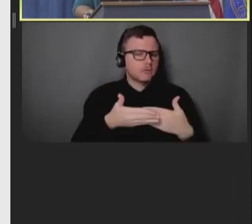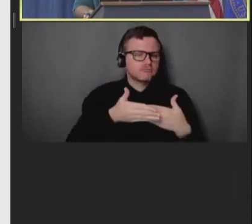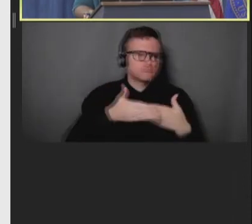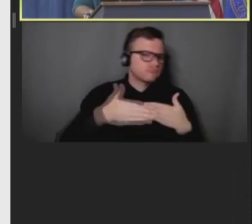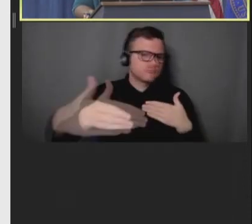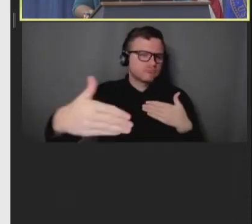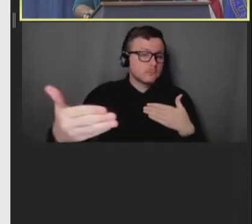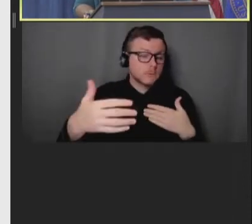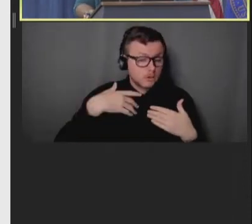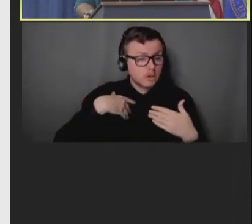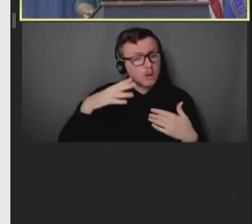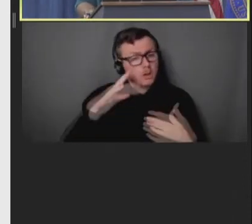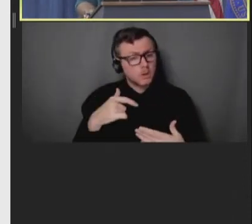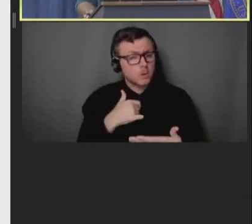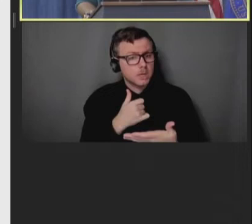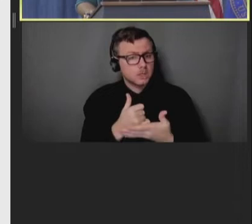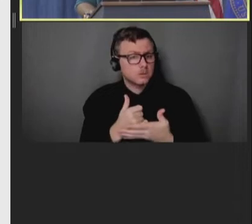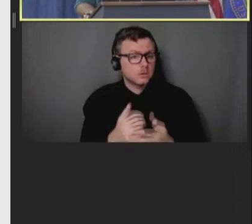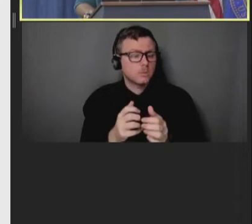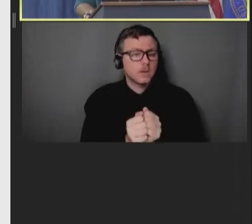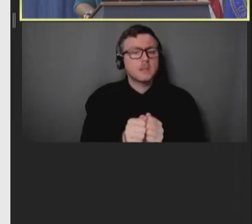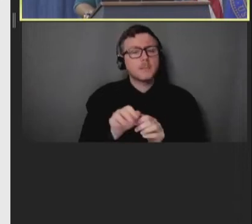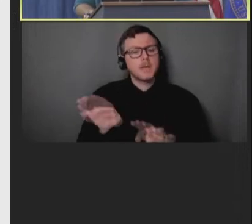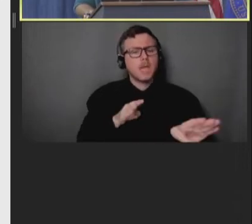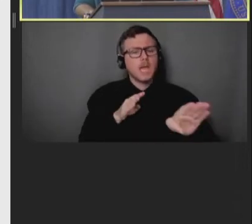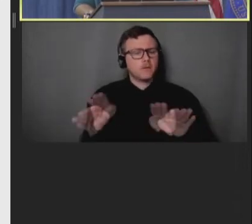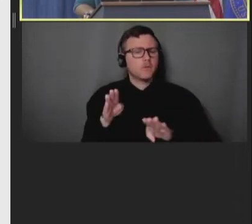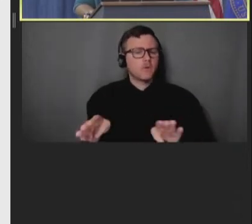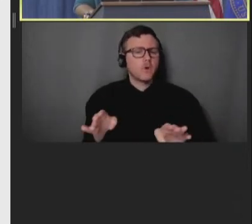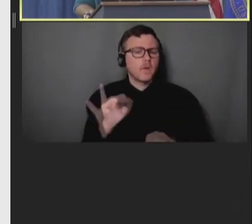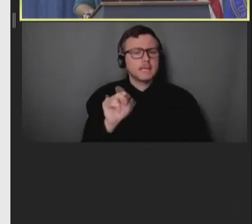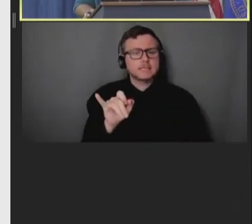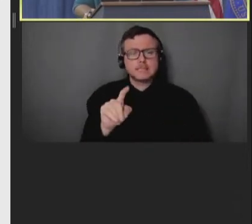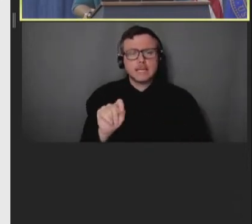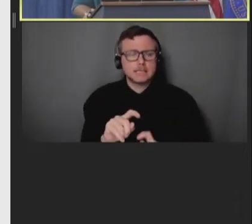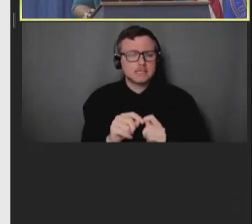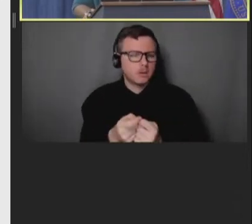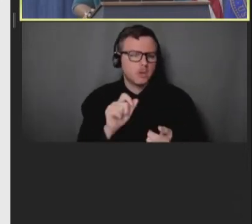will continue that work with behavioral insights team and some other individuals. And I will wrap